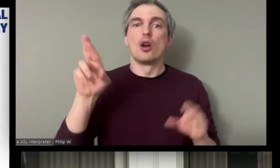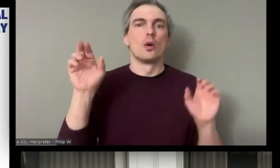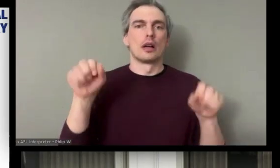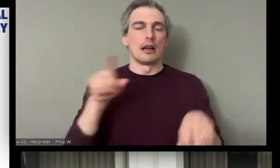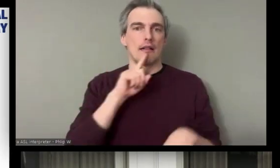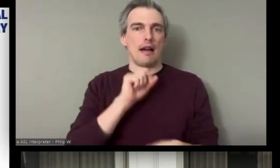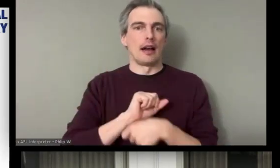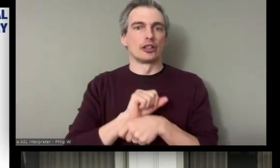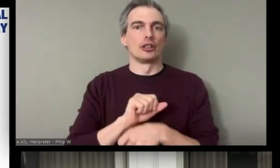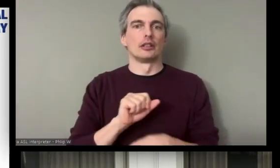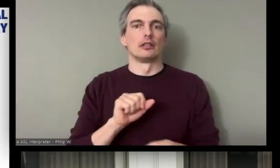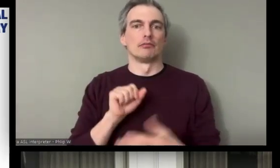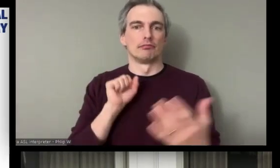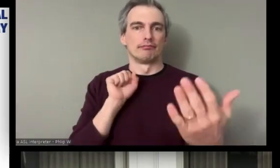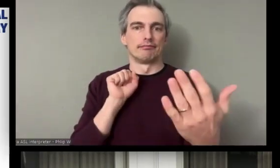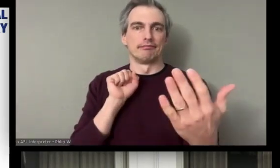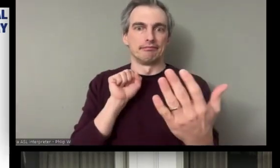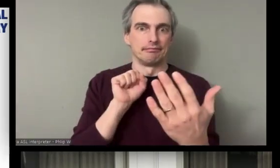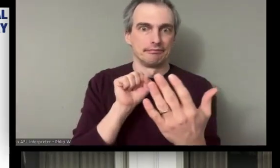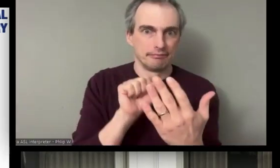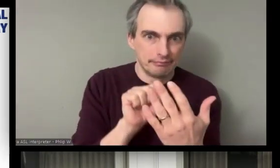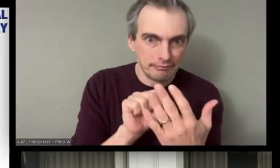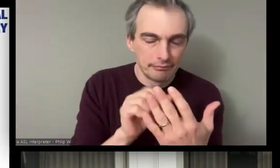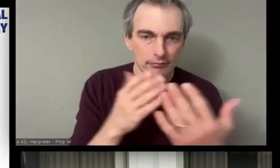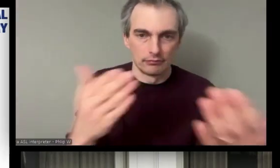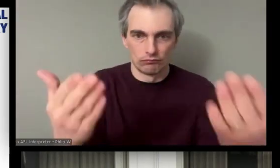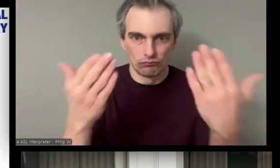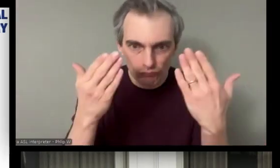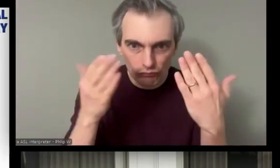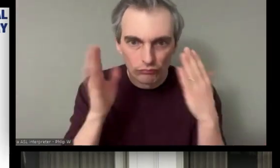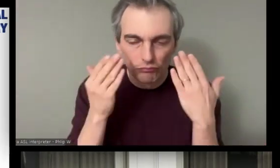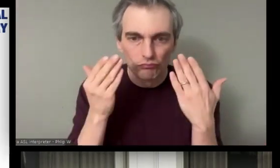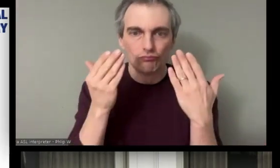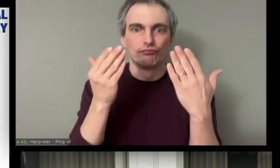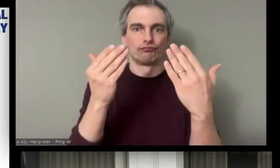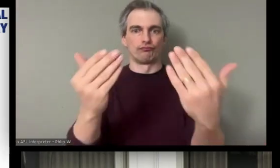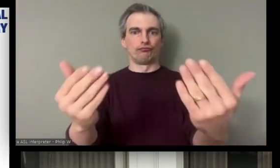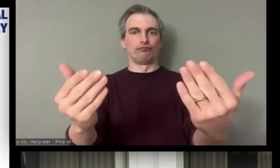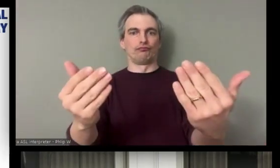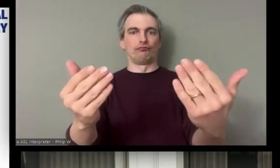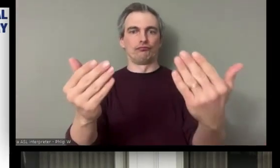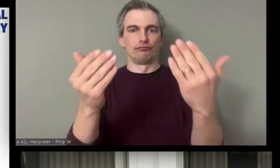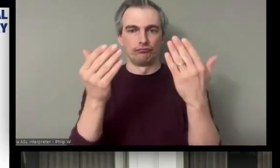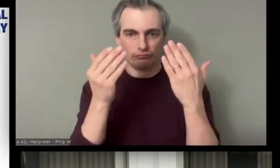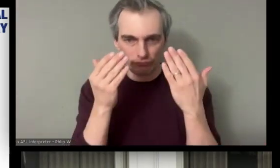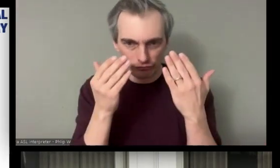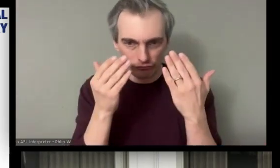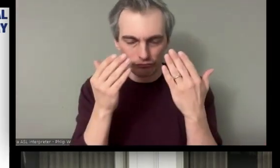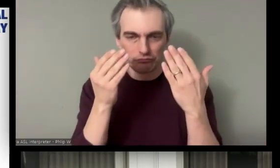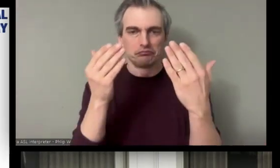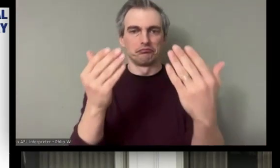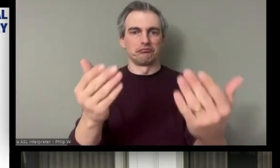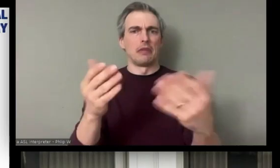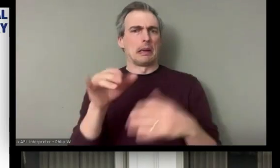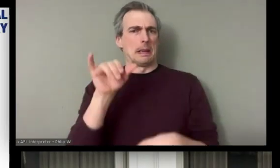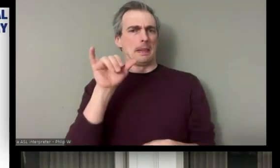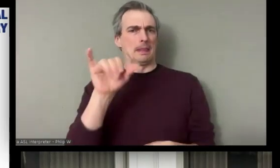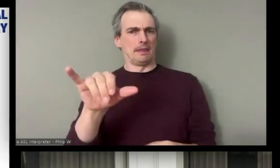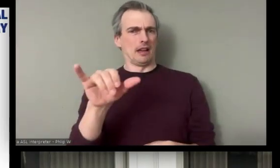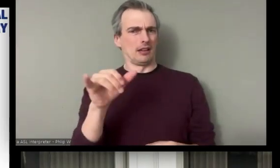To zoom it or enlarge it. So that just creates, I guess, a really interesting idea pattern for accessibility.